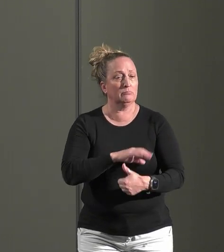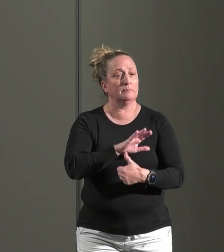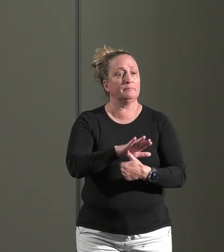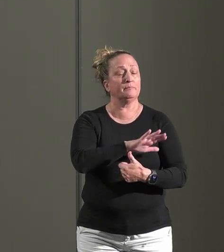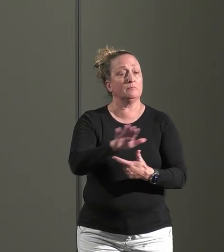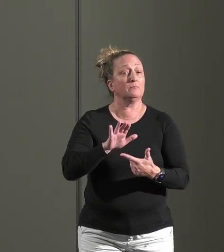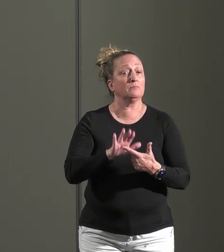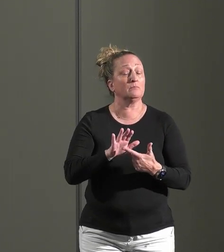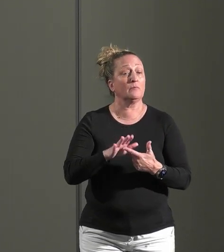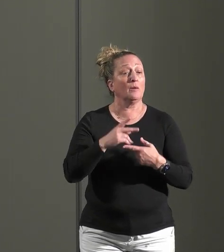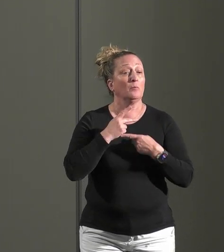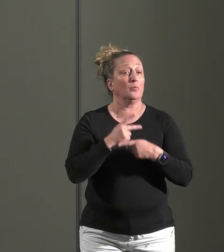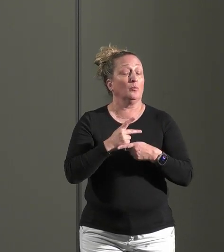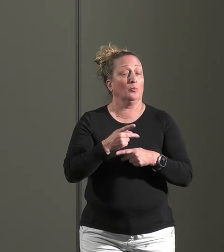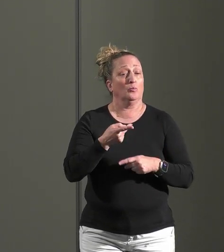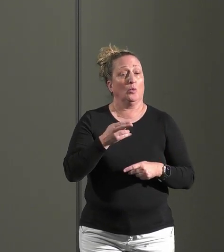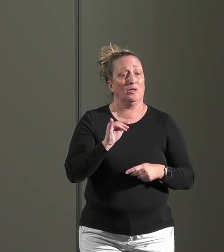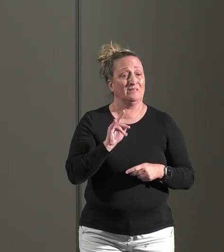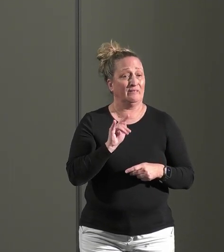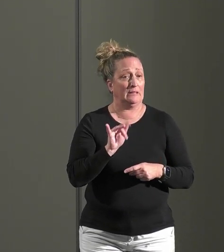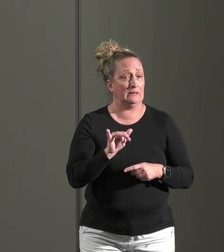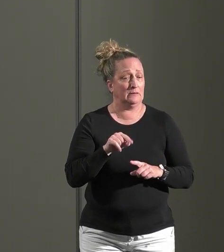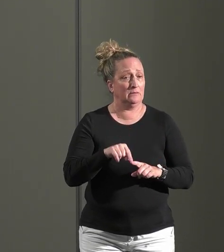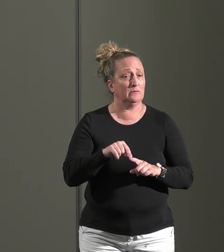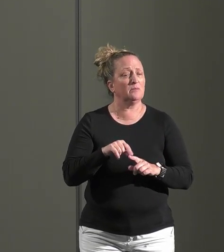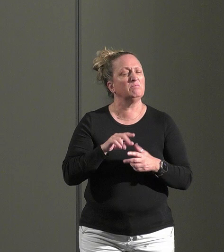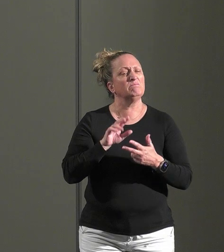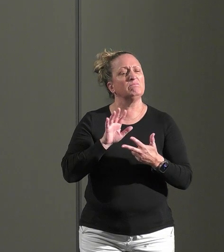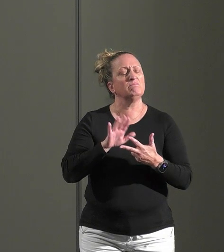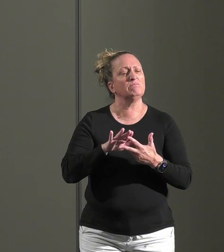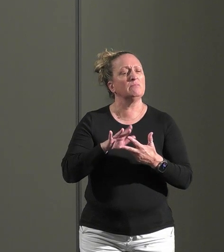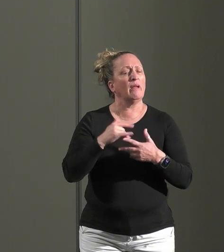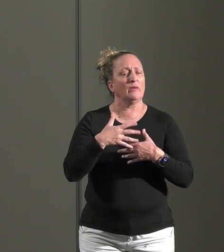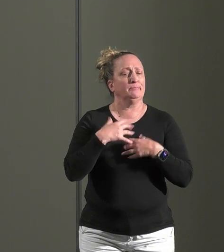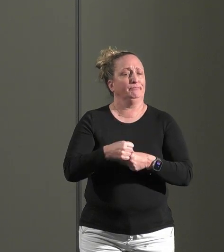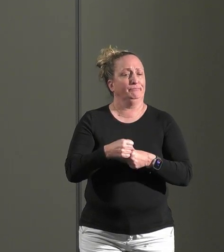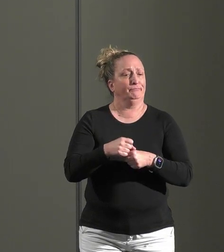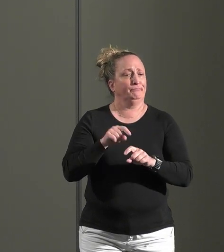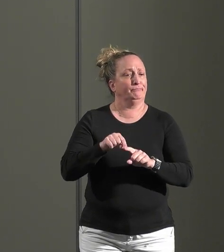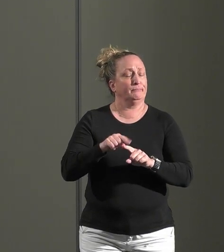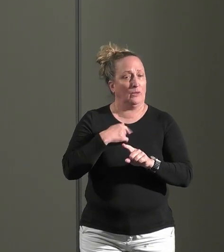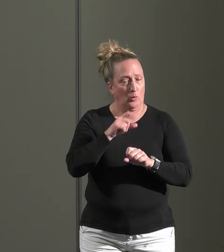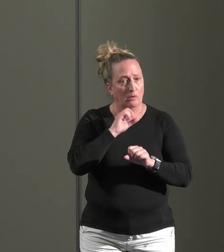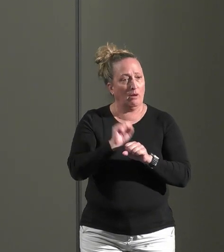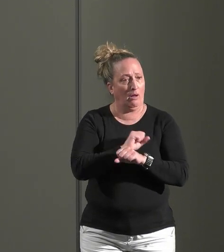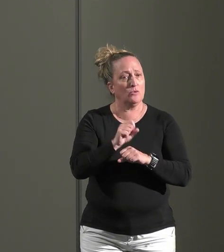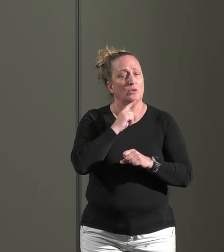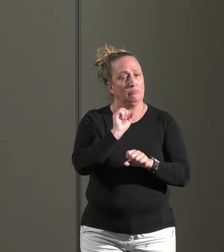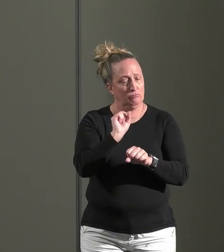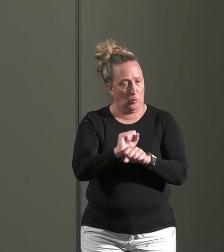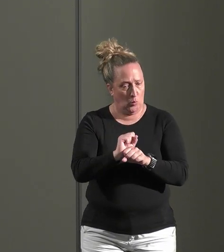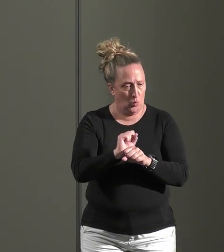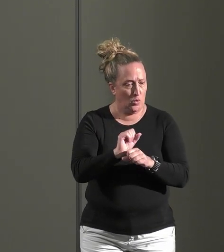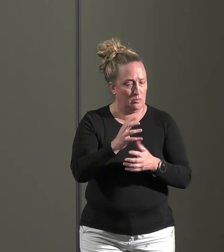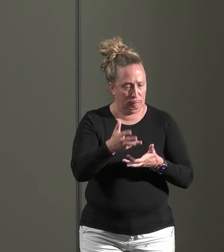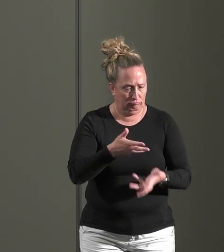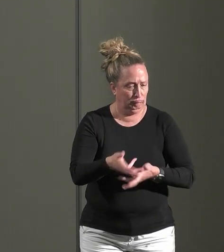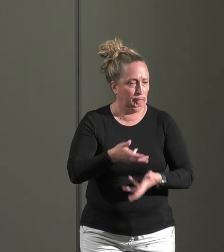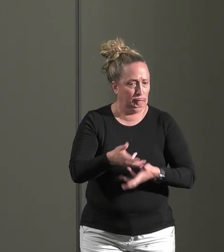Then productivity it needs to happen in concise way that you could actually get the information